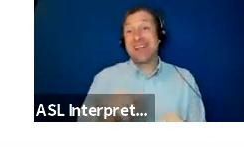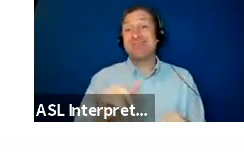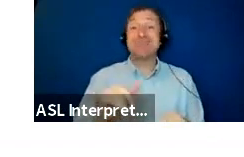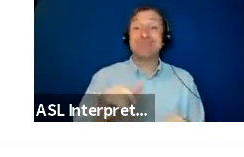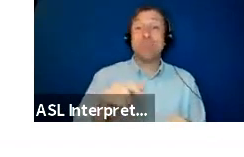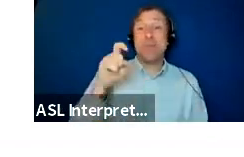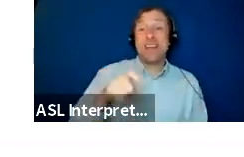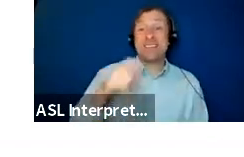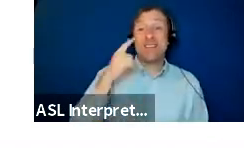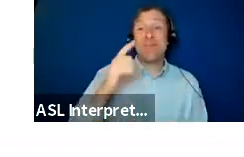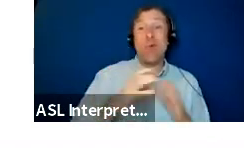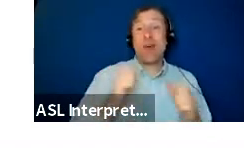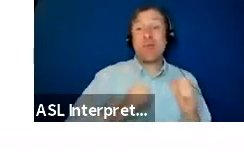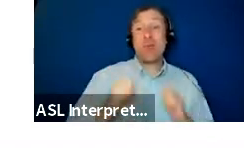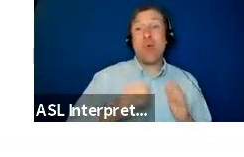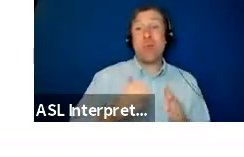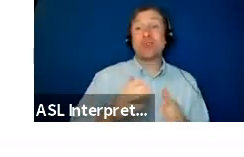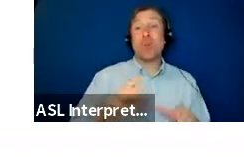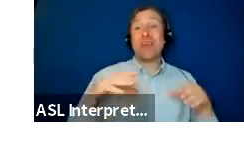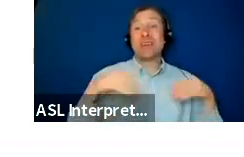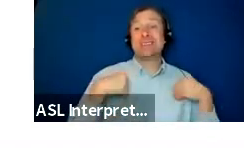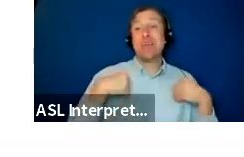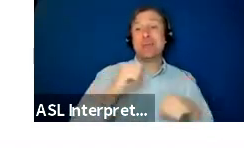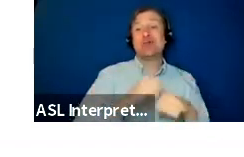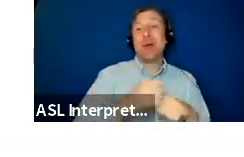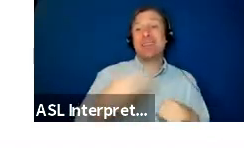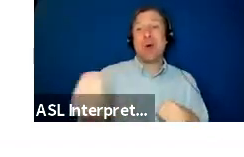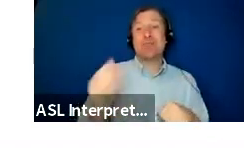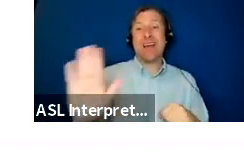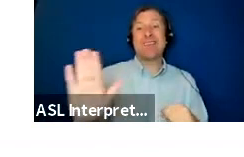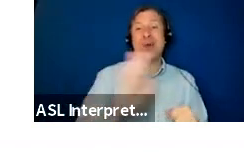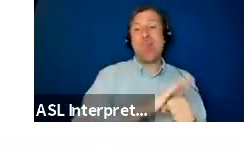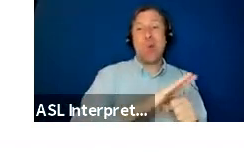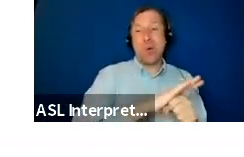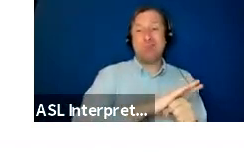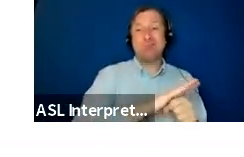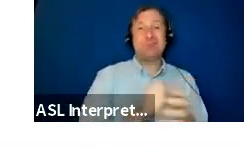for a lot of performers who take jobs outside of their local area. The first thing to know about a situation